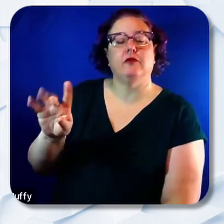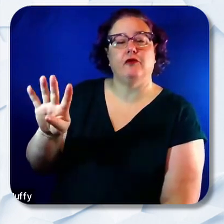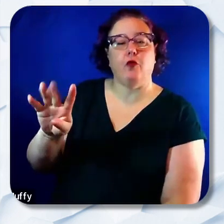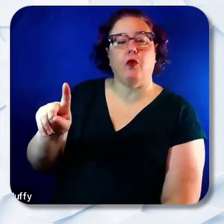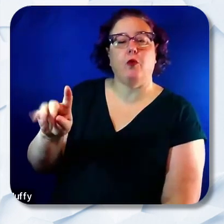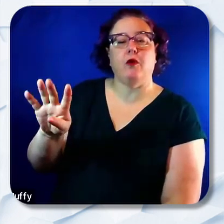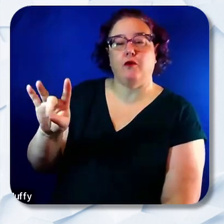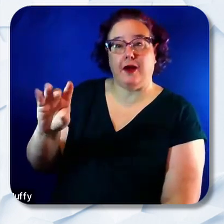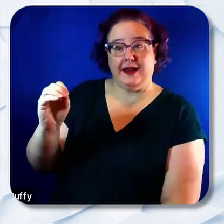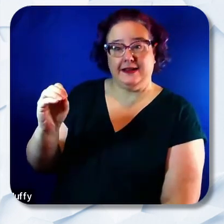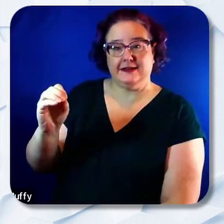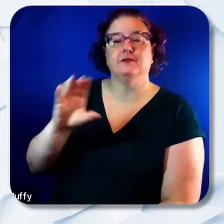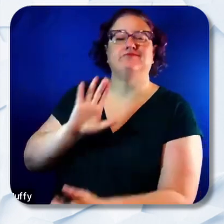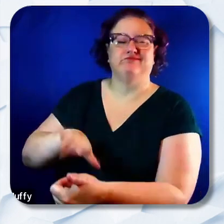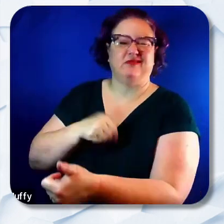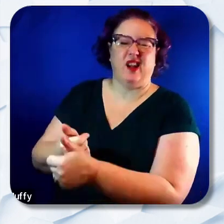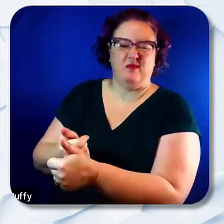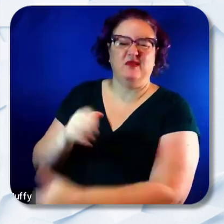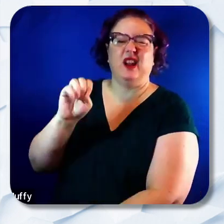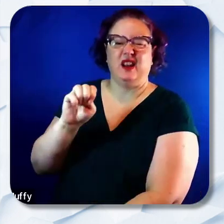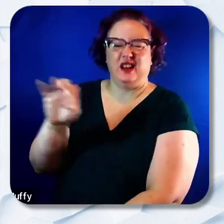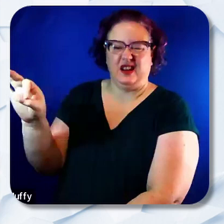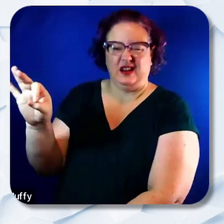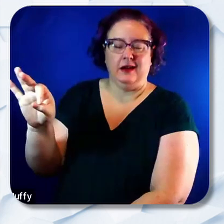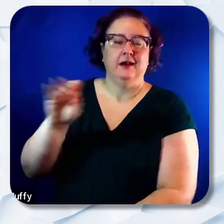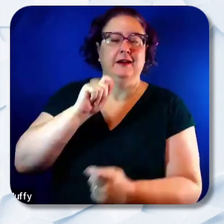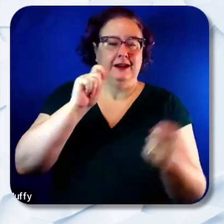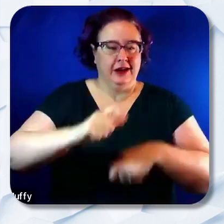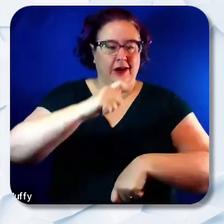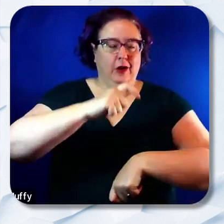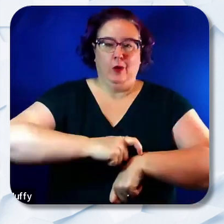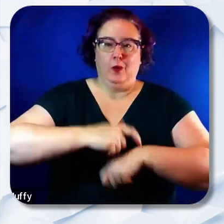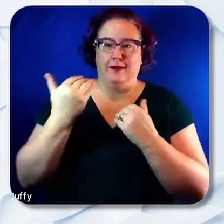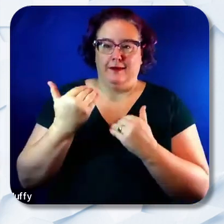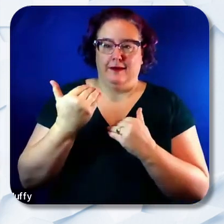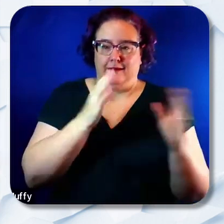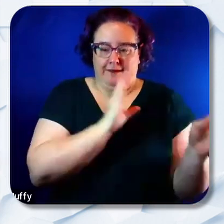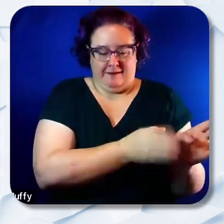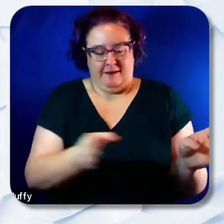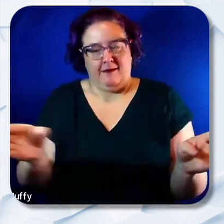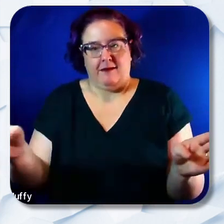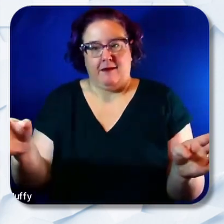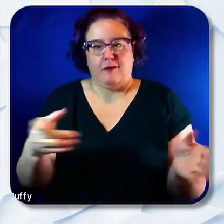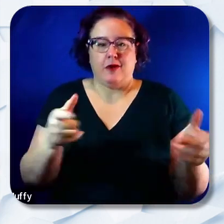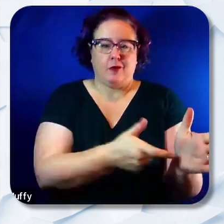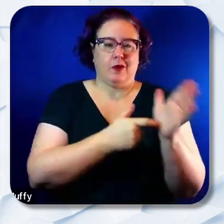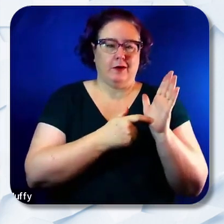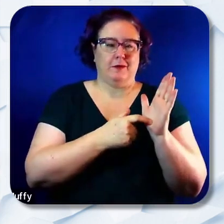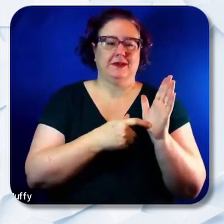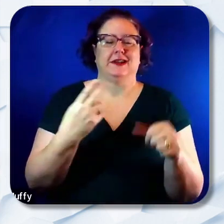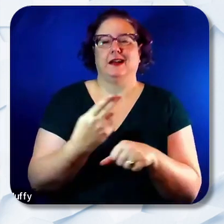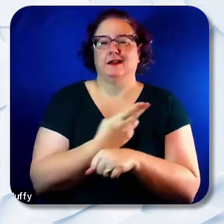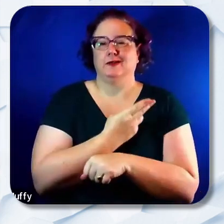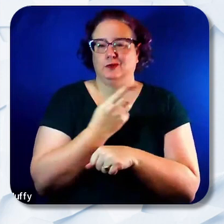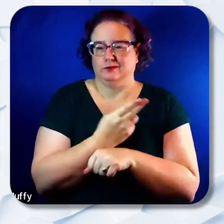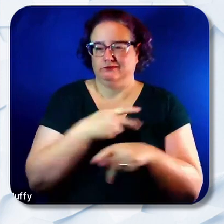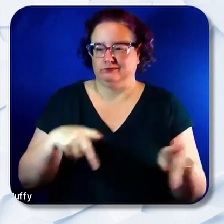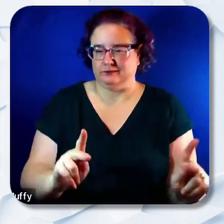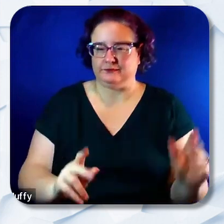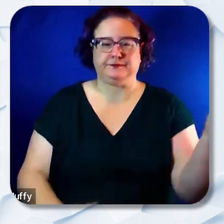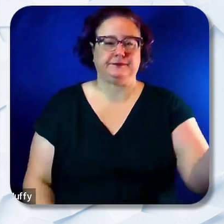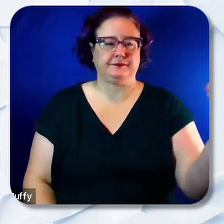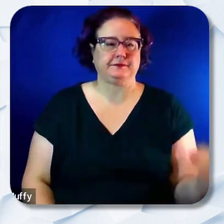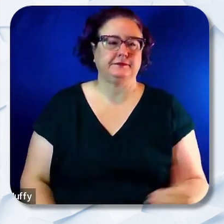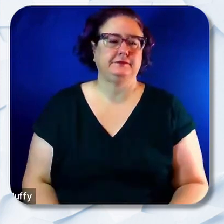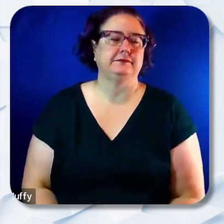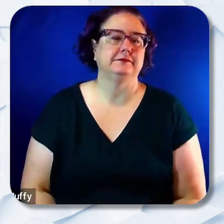to the EEF, including changes to the timeline, requirements, and allowable uses.